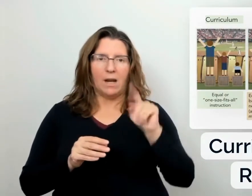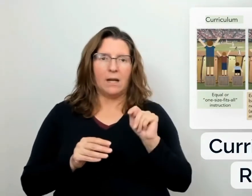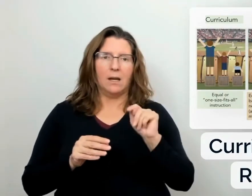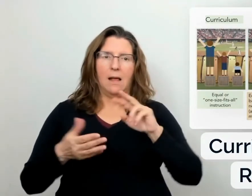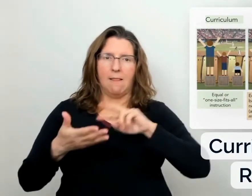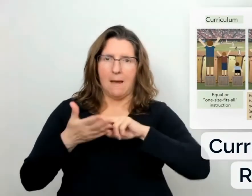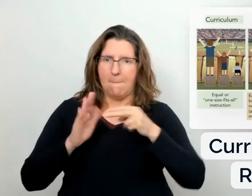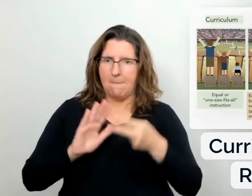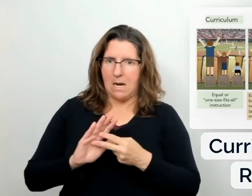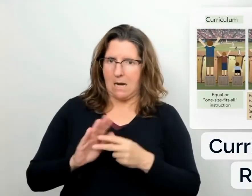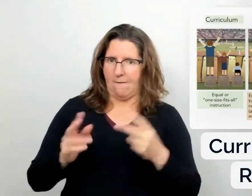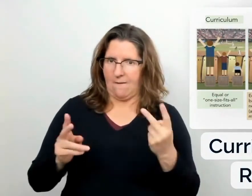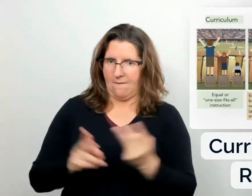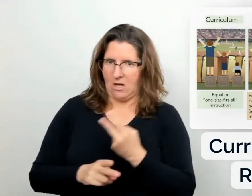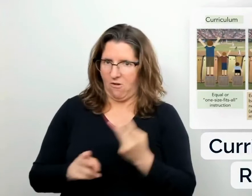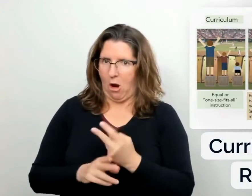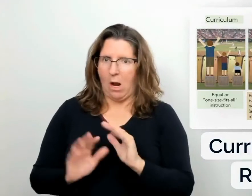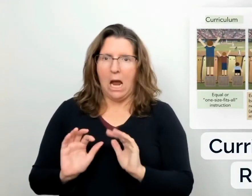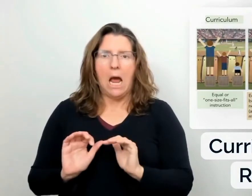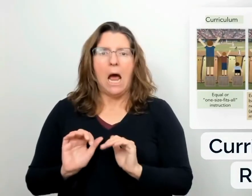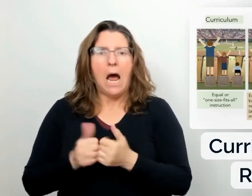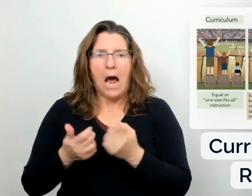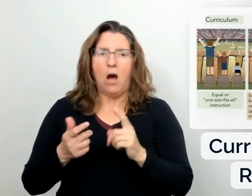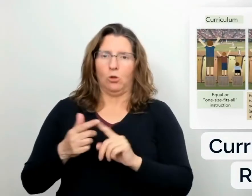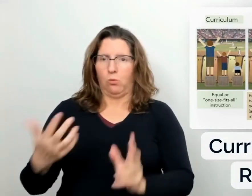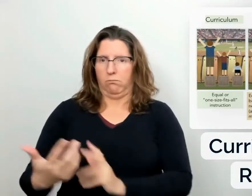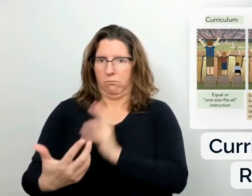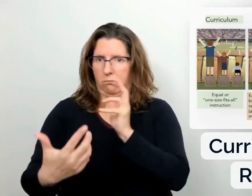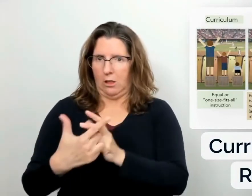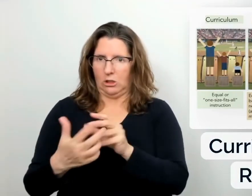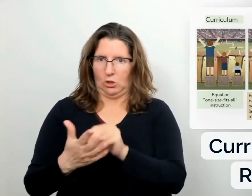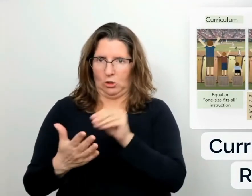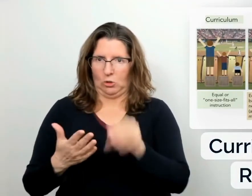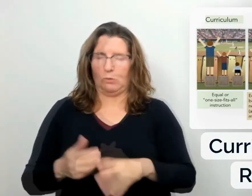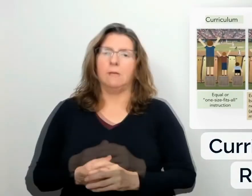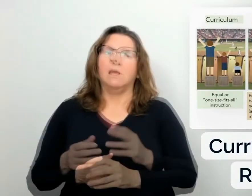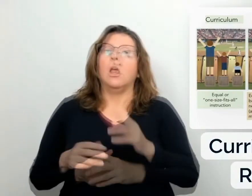We're trying to figure out how to modify the curriculum to accommodate our students.